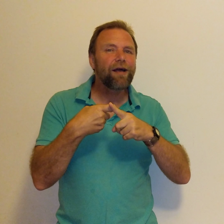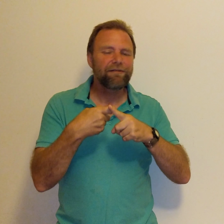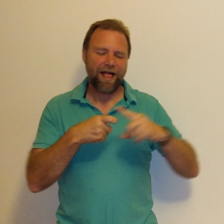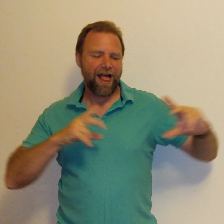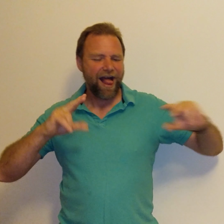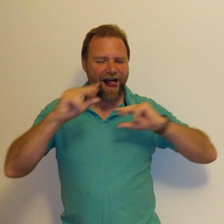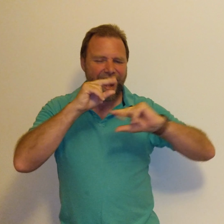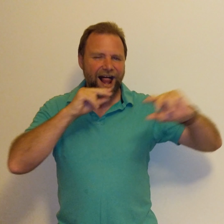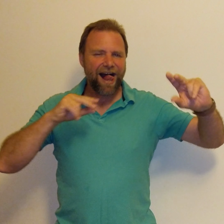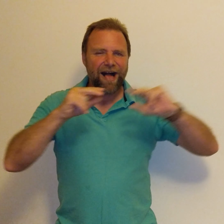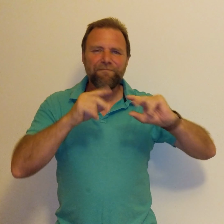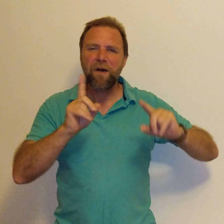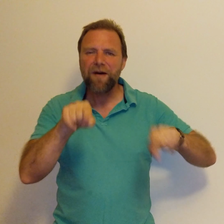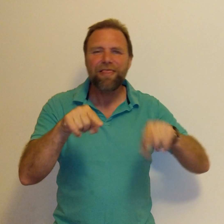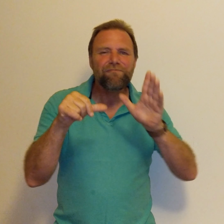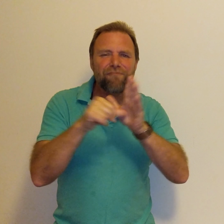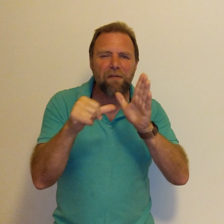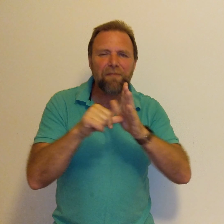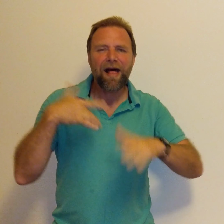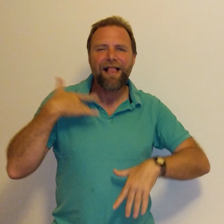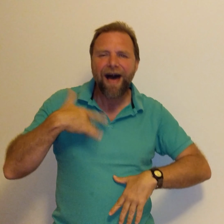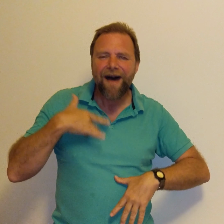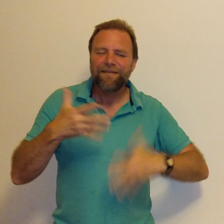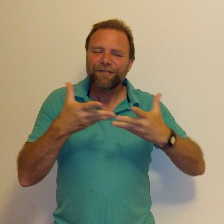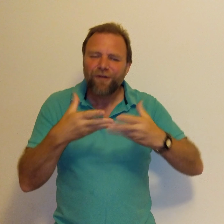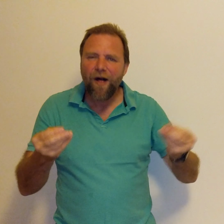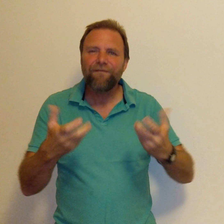The puppets talk and answer all of life's big problems